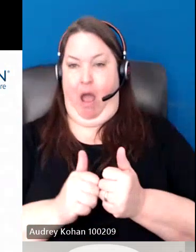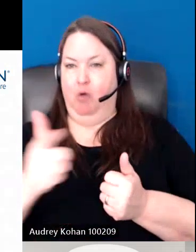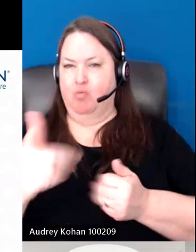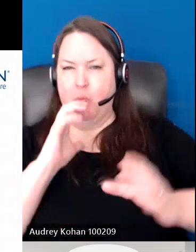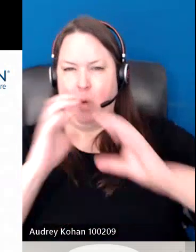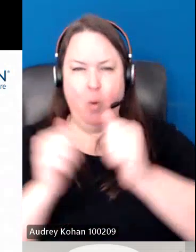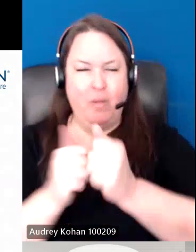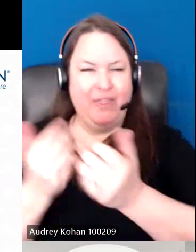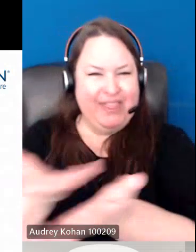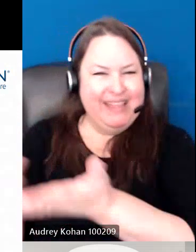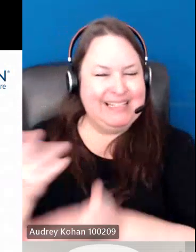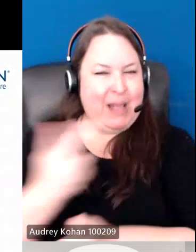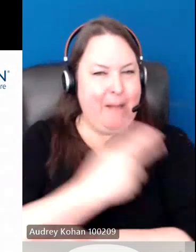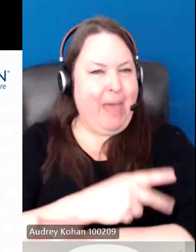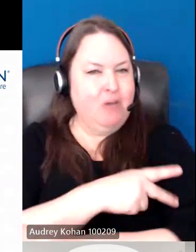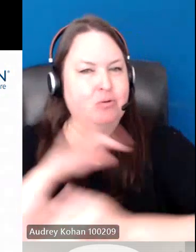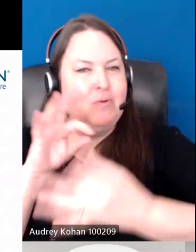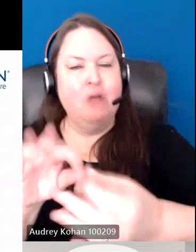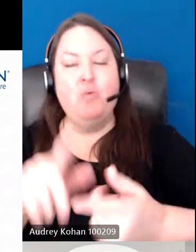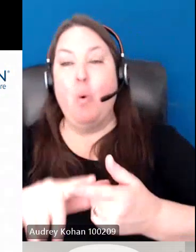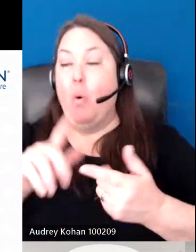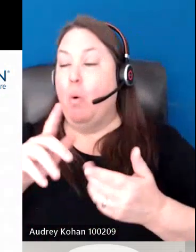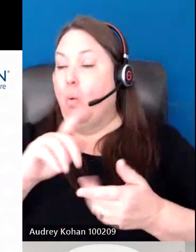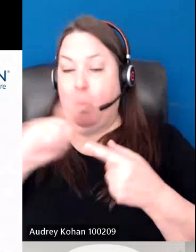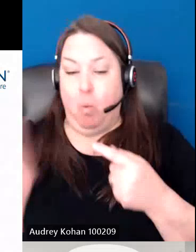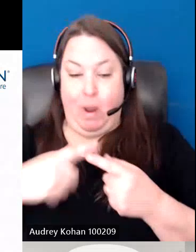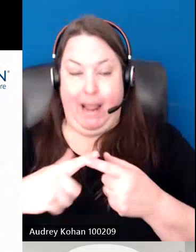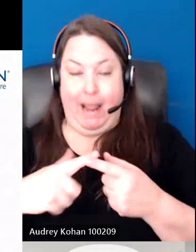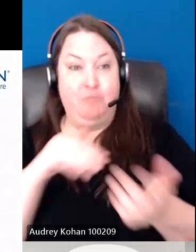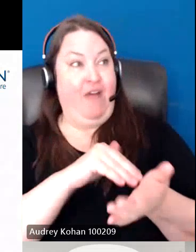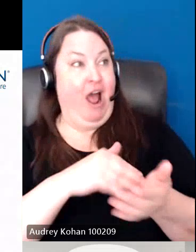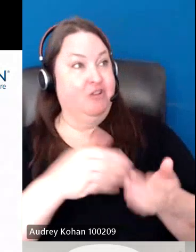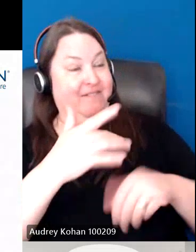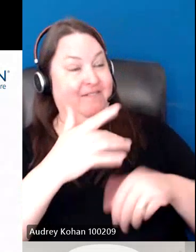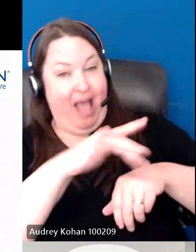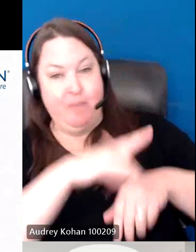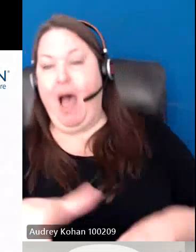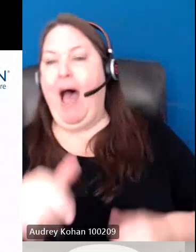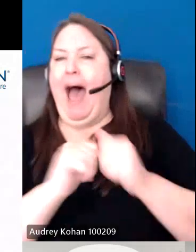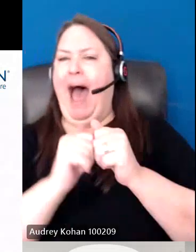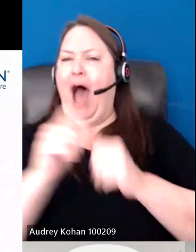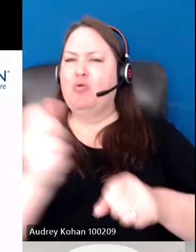patients in terms of when are providers available how do you access your medical records scheduling